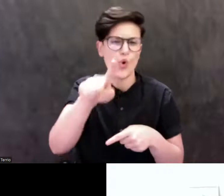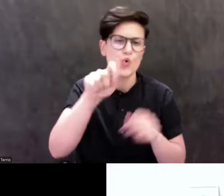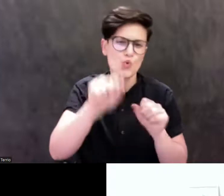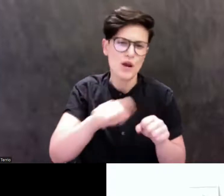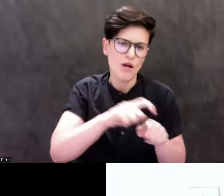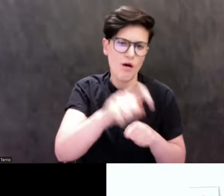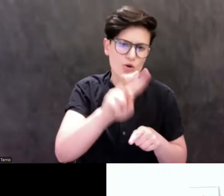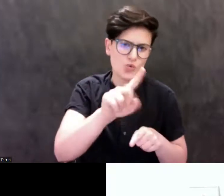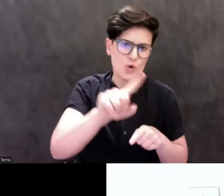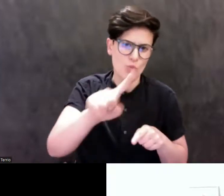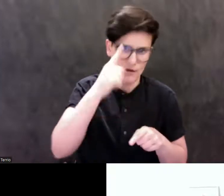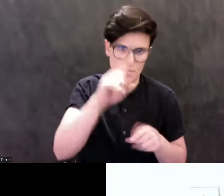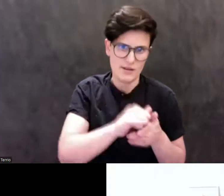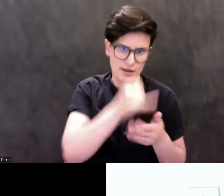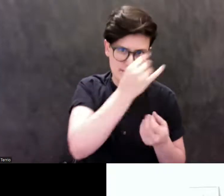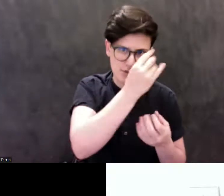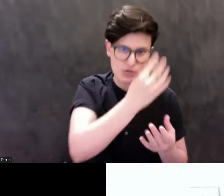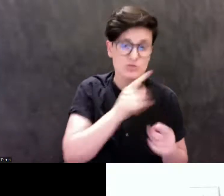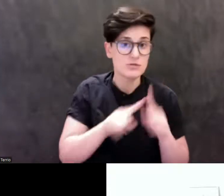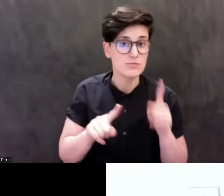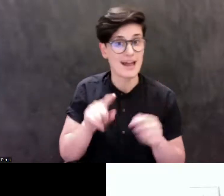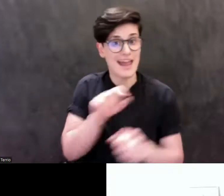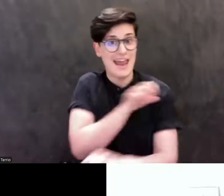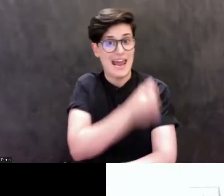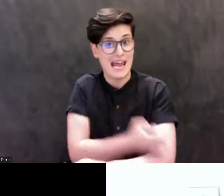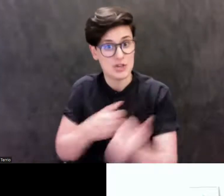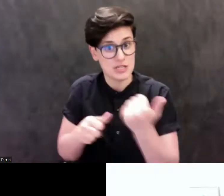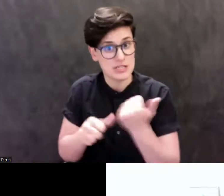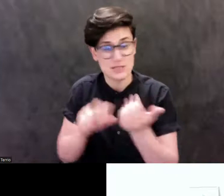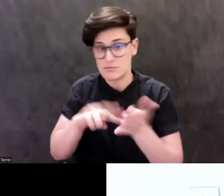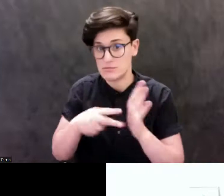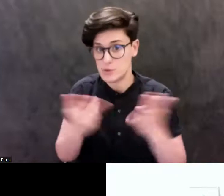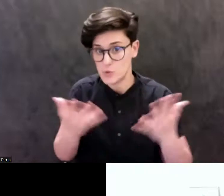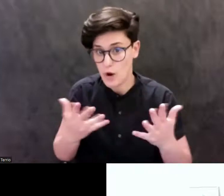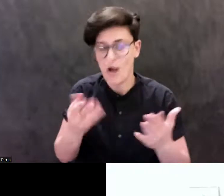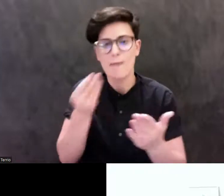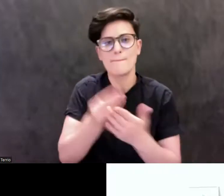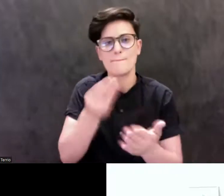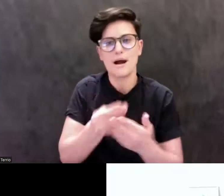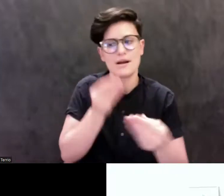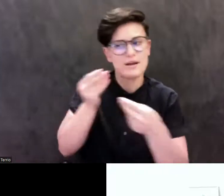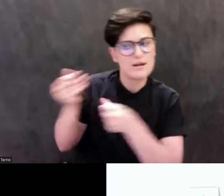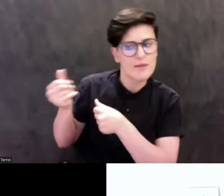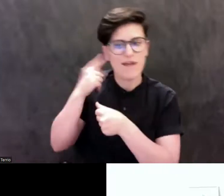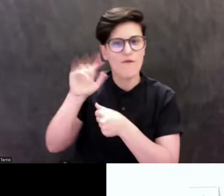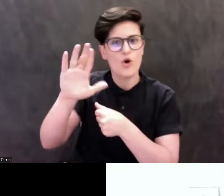Energy assistance is money towards your back heat bill. This year it was a lot of money.